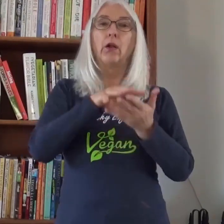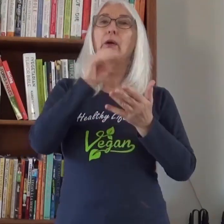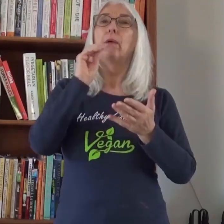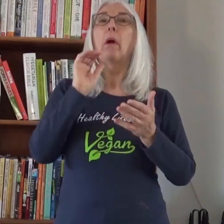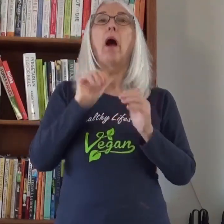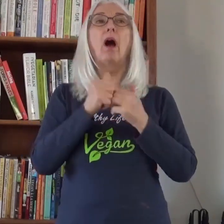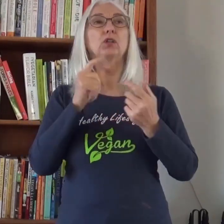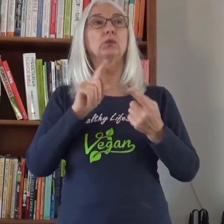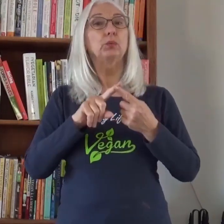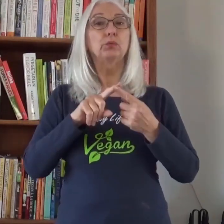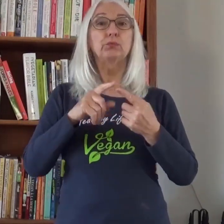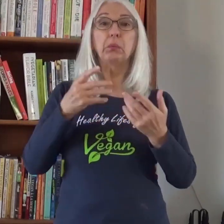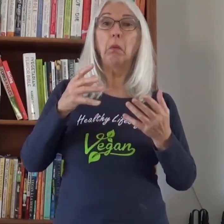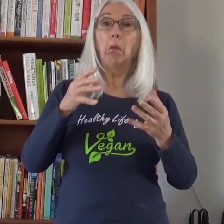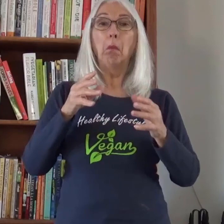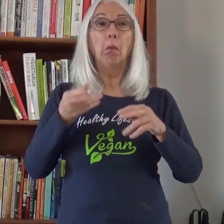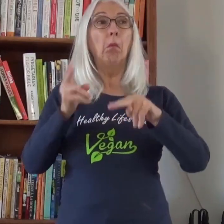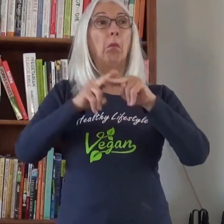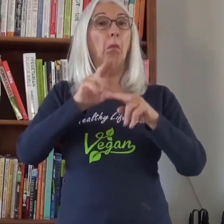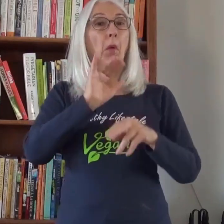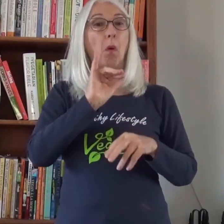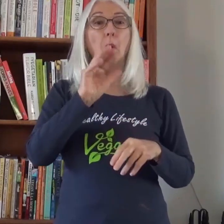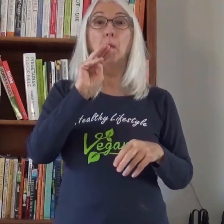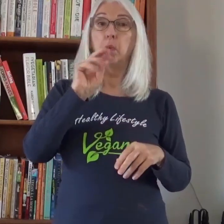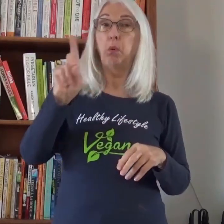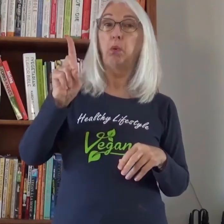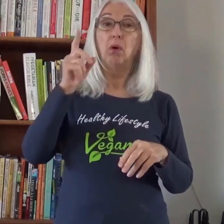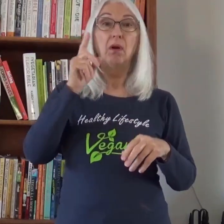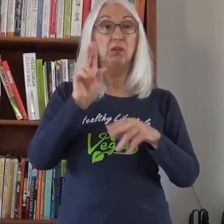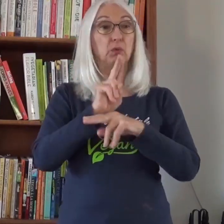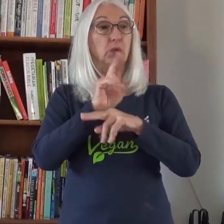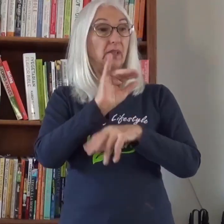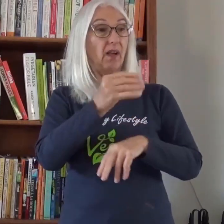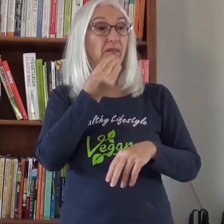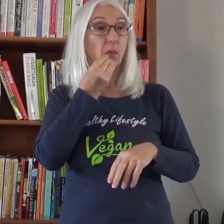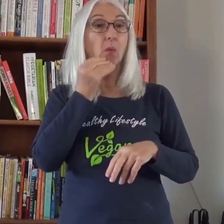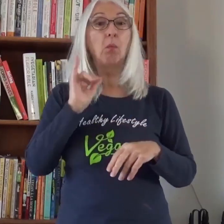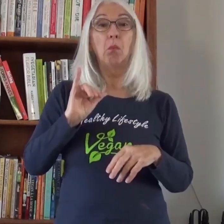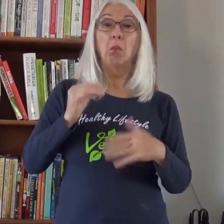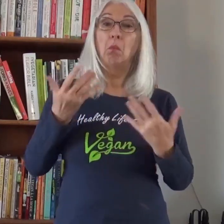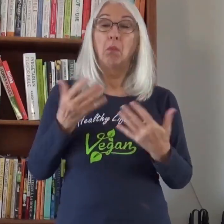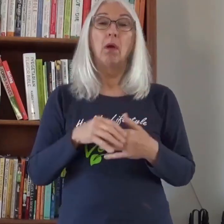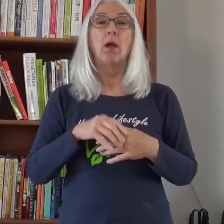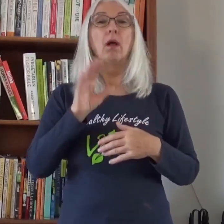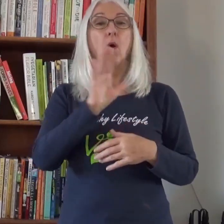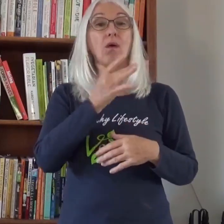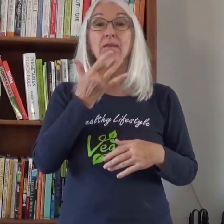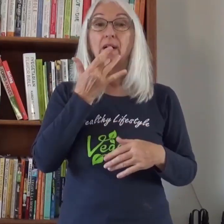They learn how to elevate their moods using food.